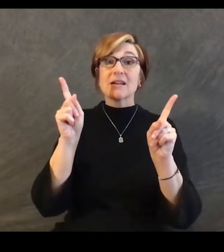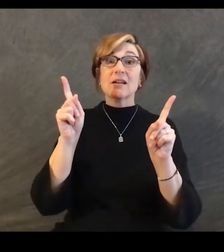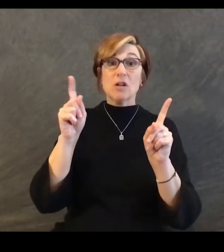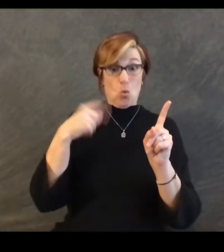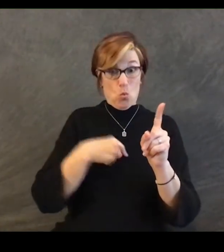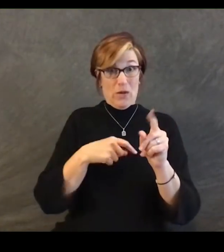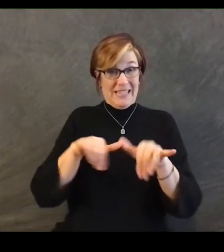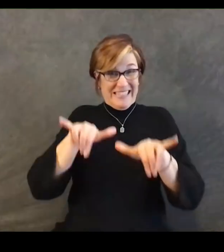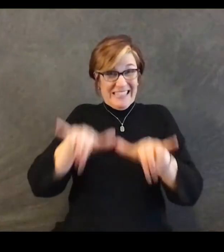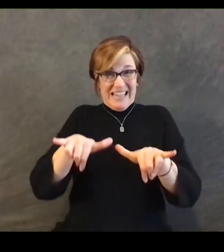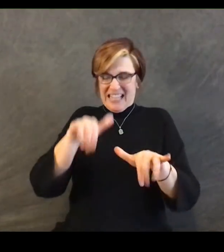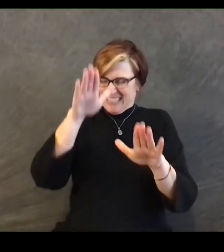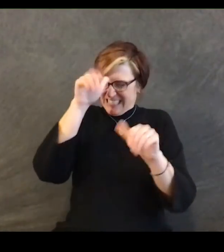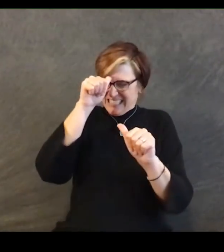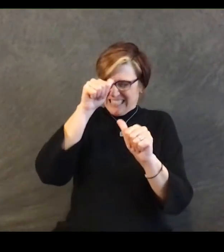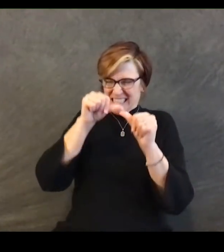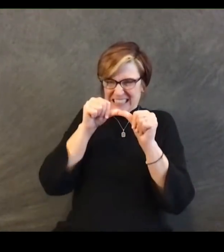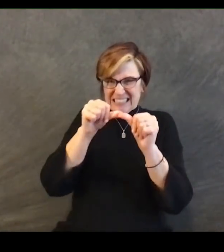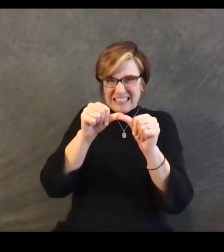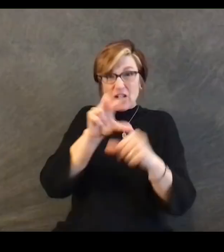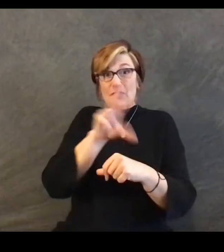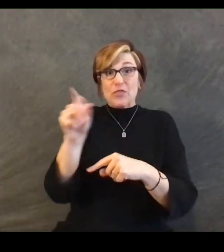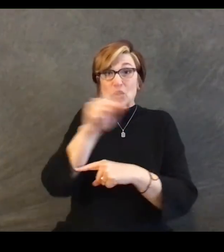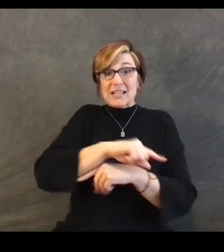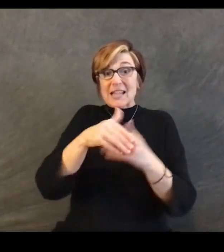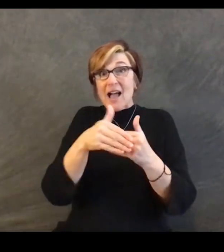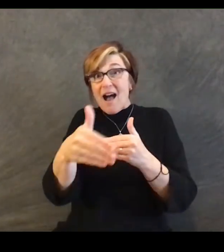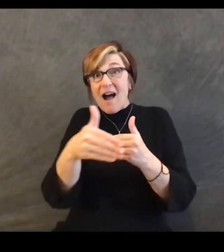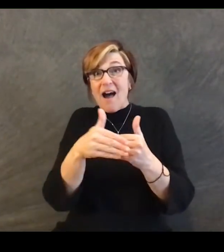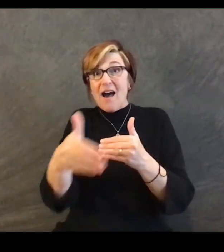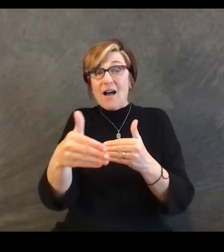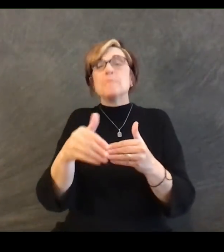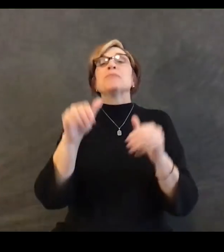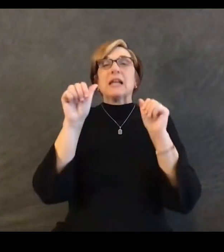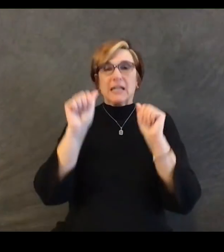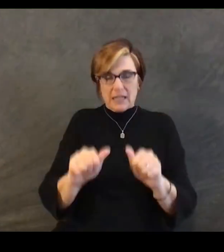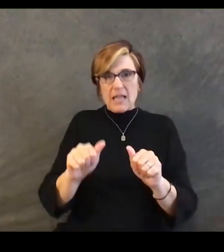together and make sure as we look forward to the next 30 days we do it